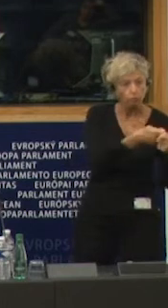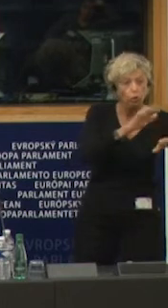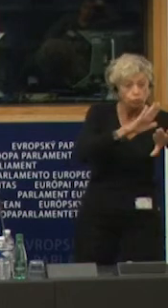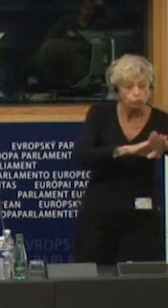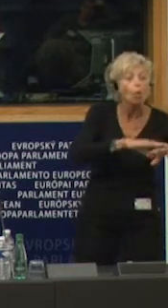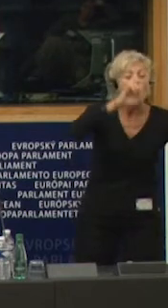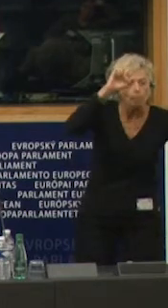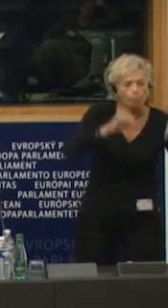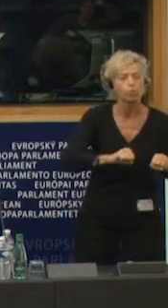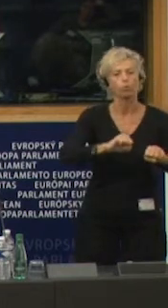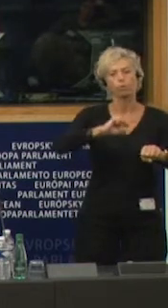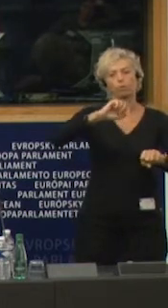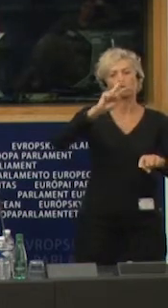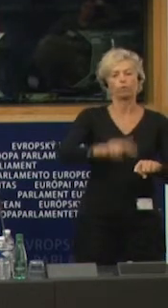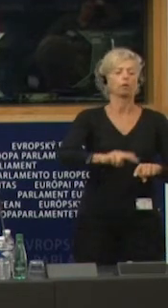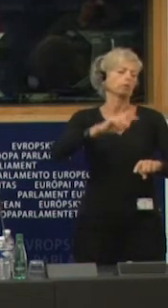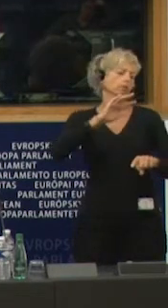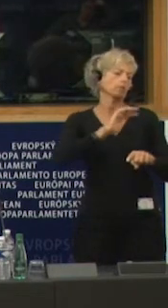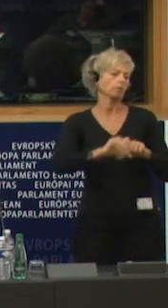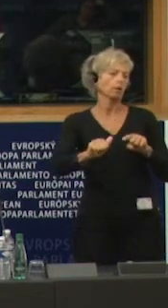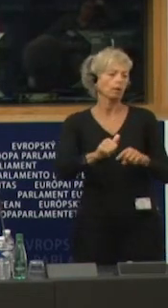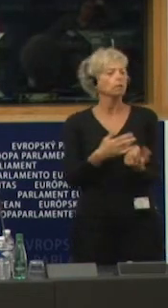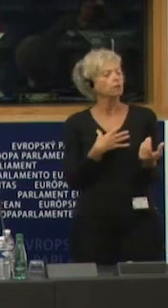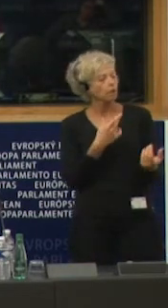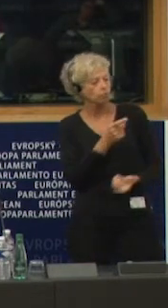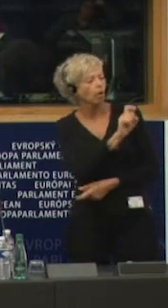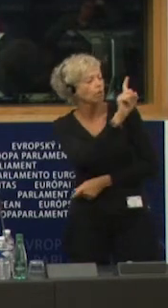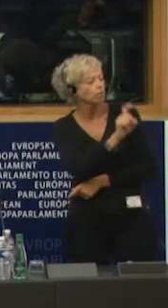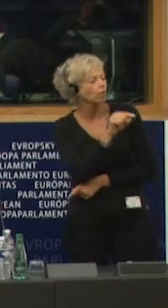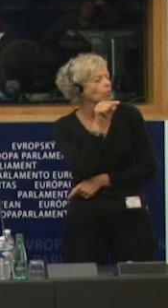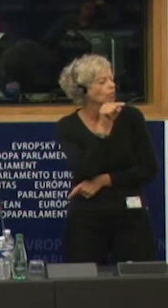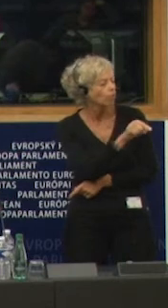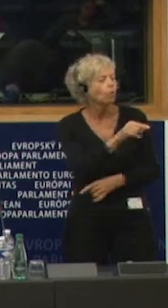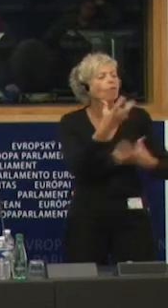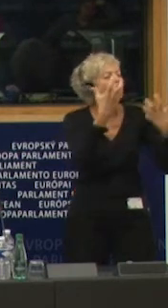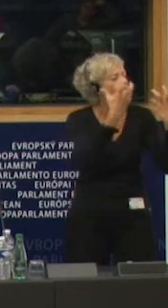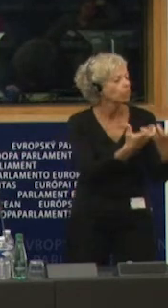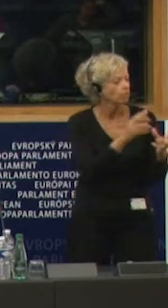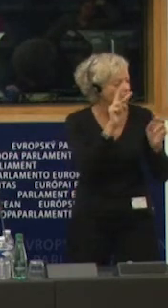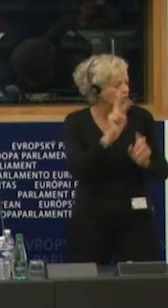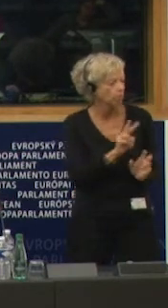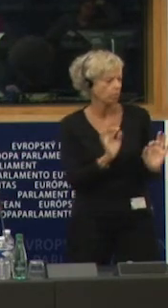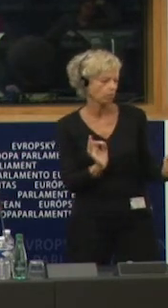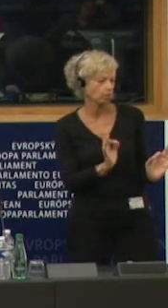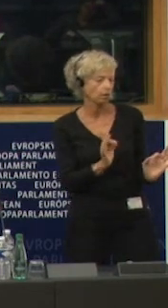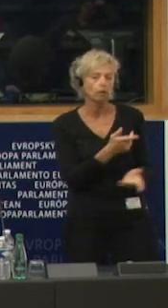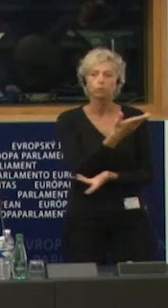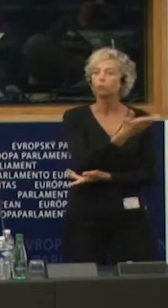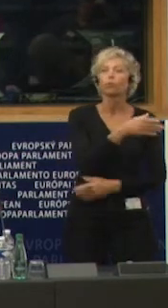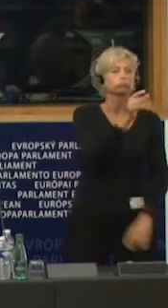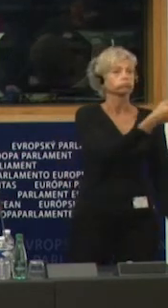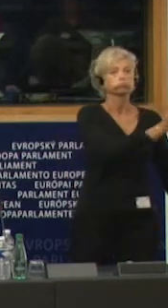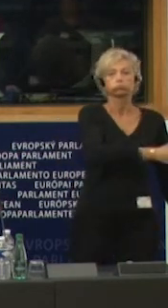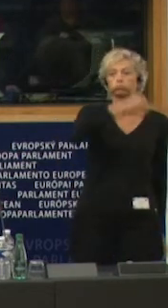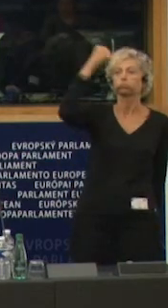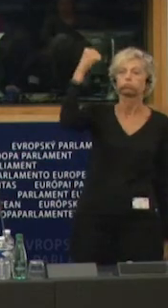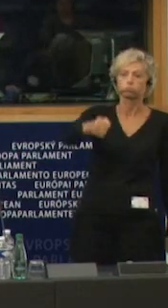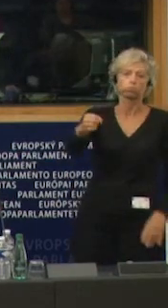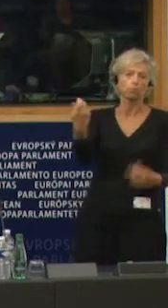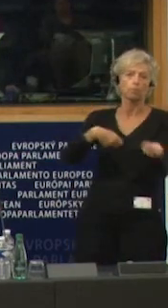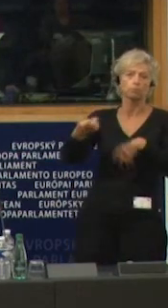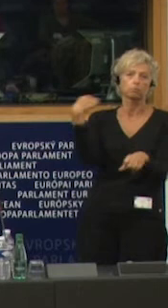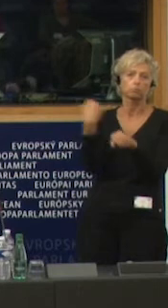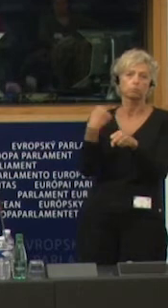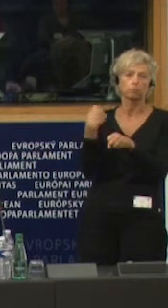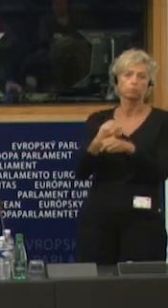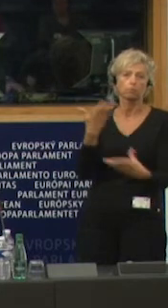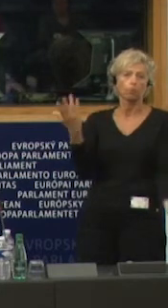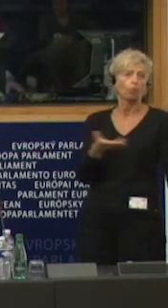The youth coaches work with the young people. Which means that youth coaching enables us to identify loopholes in the system.